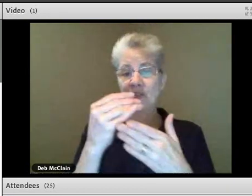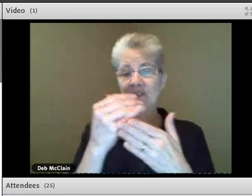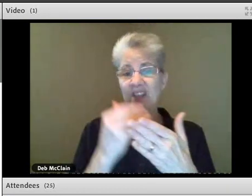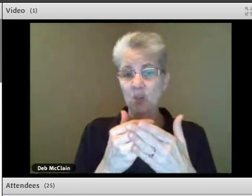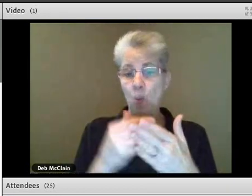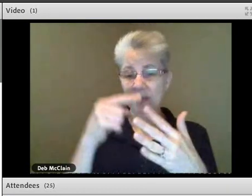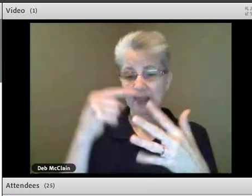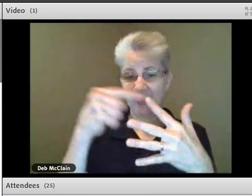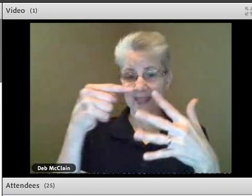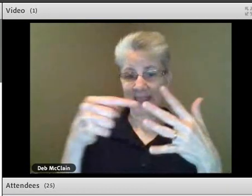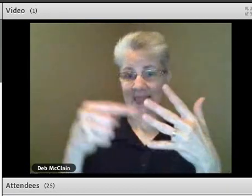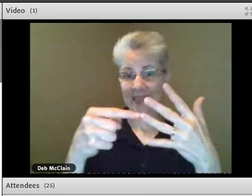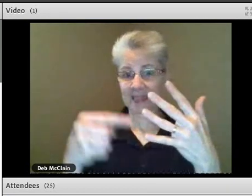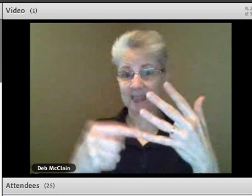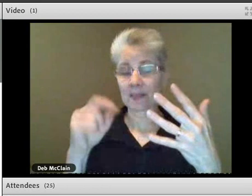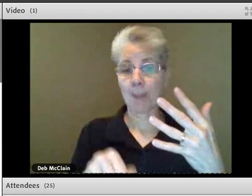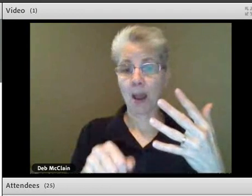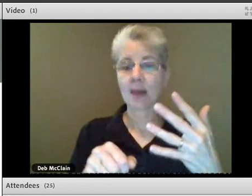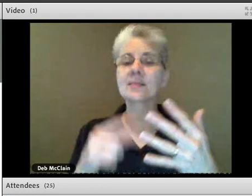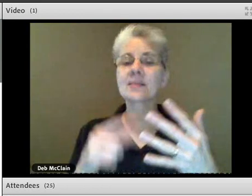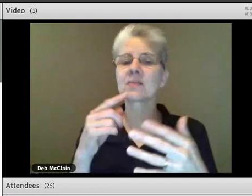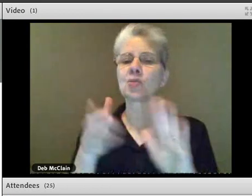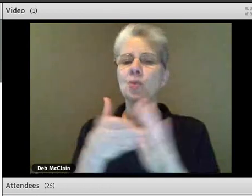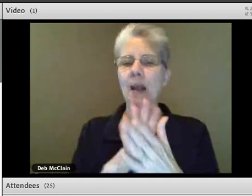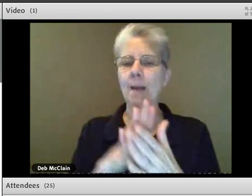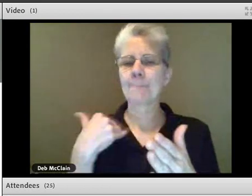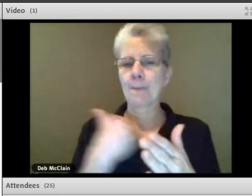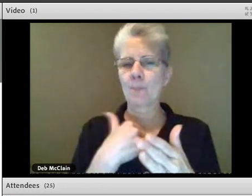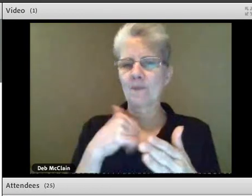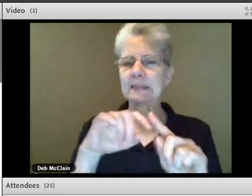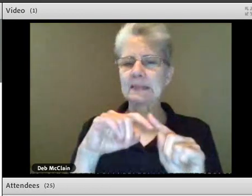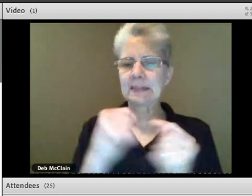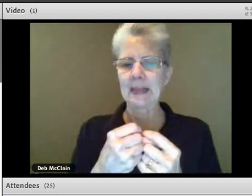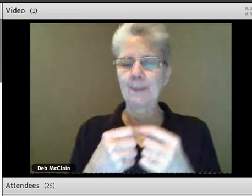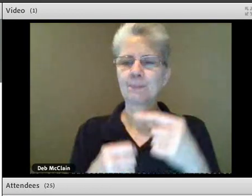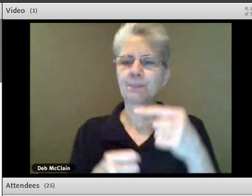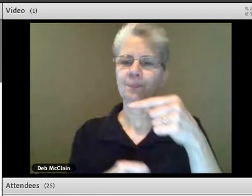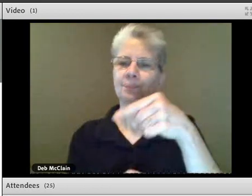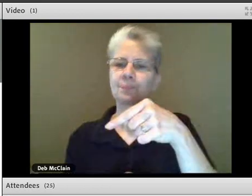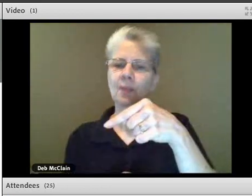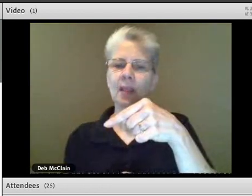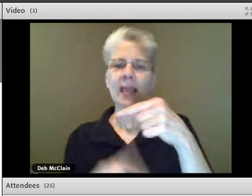to be a member of this team." And the last one is, it's data driven.